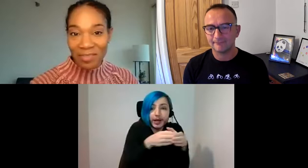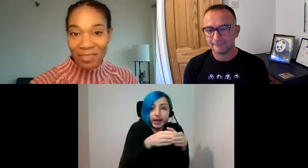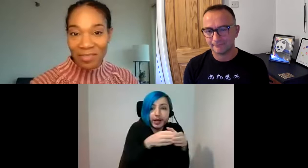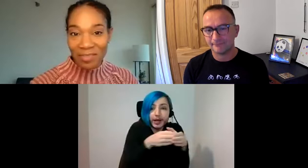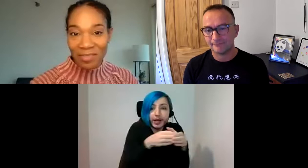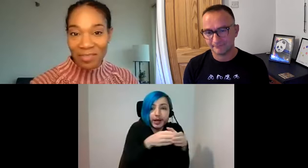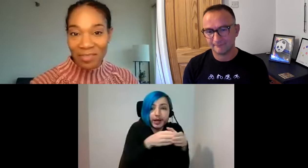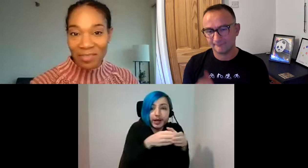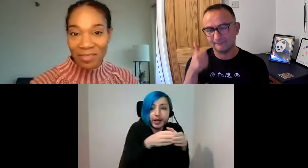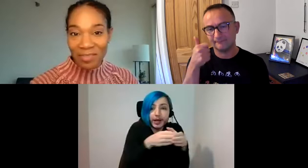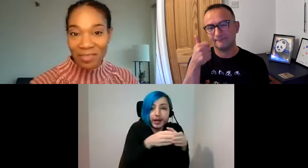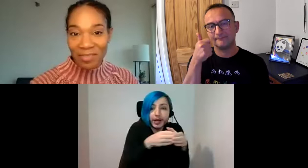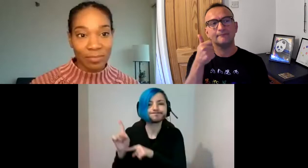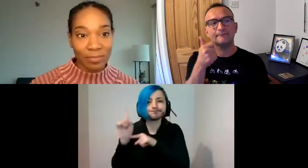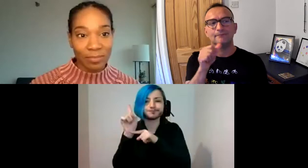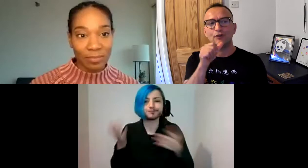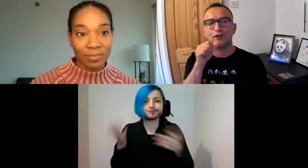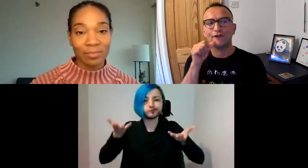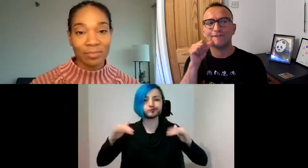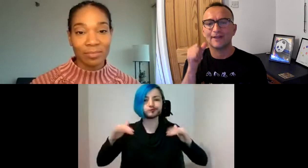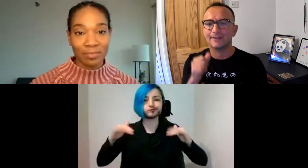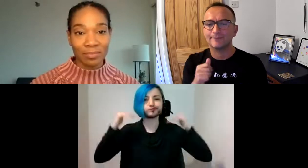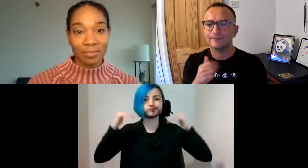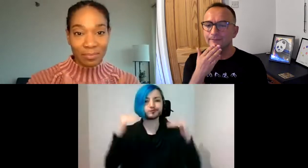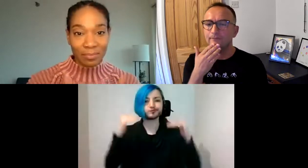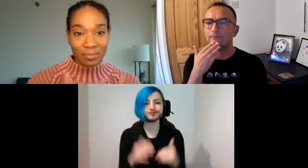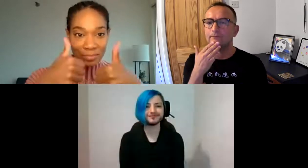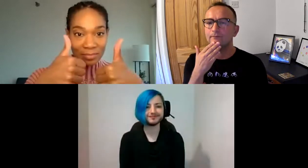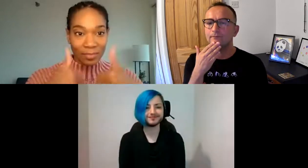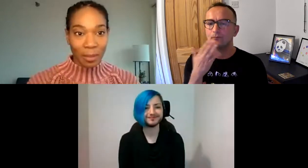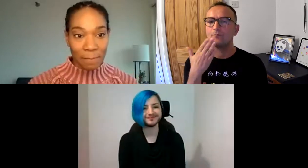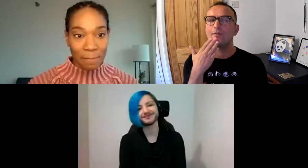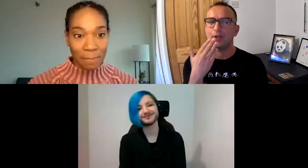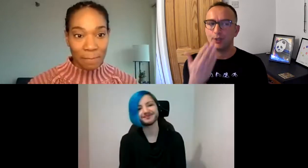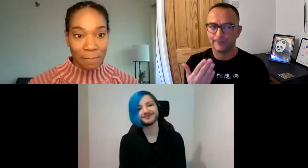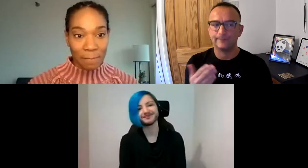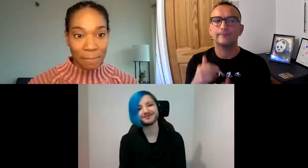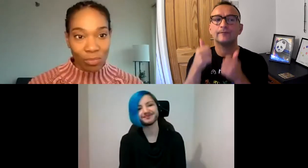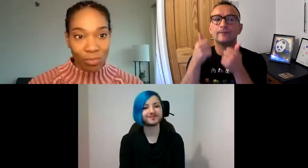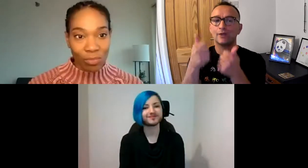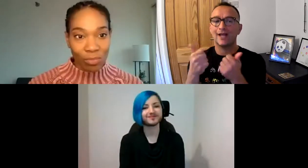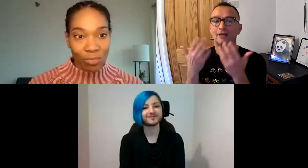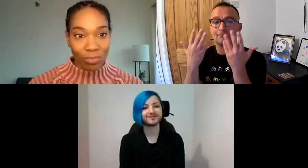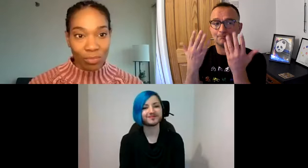I think that_is a very useful background to your book, I am now going to ask some questions to the audience or